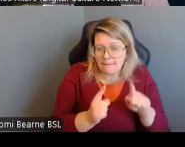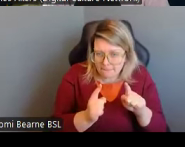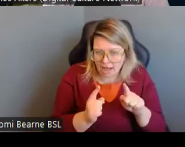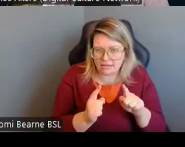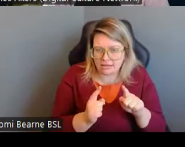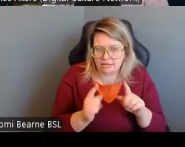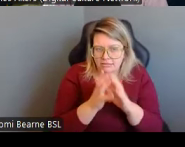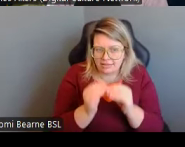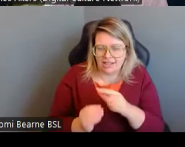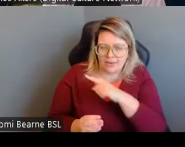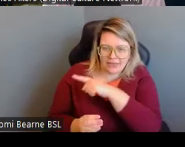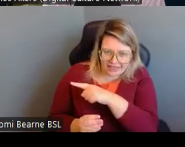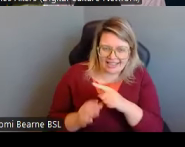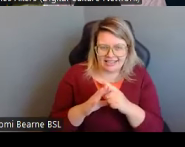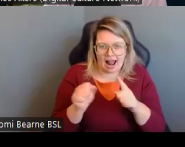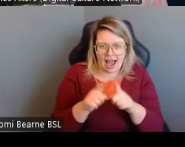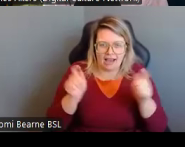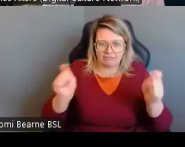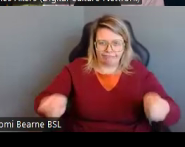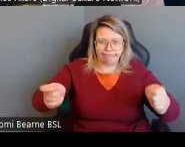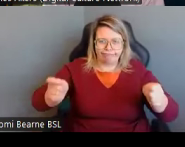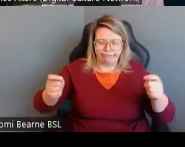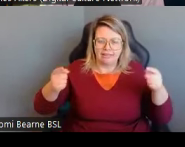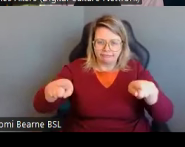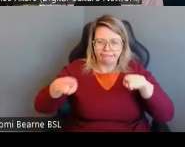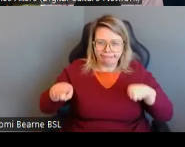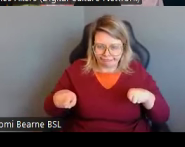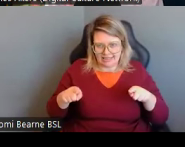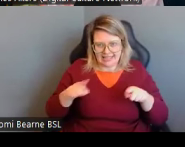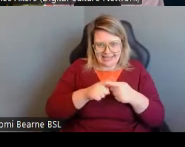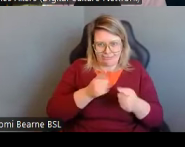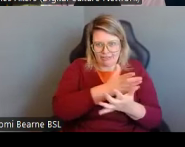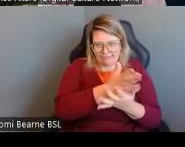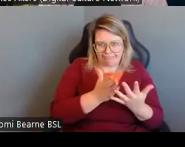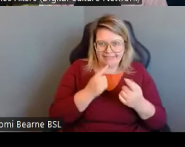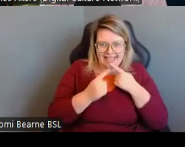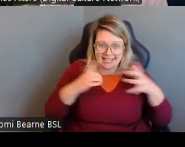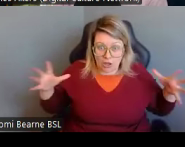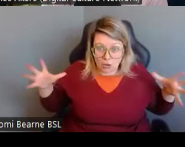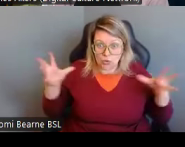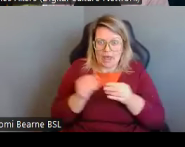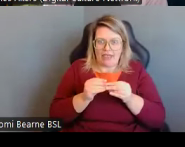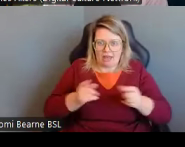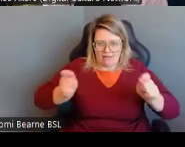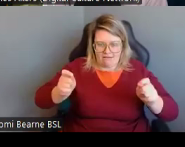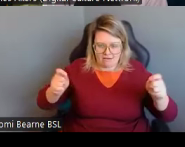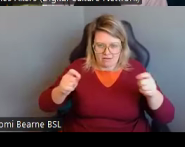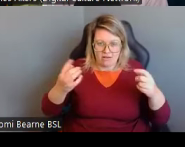in a way that should be pulling you and your organization and your staff members hopefully in the right way.